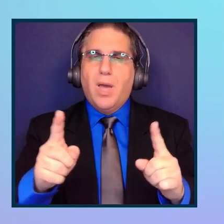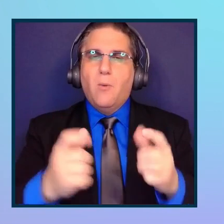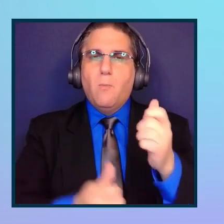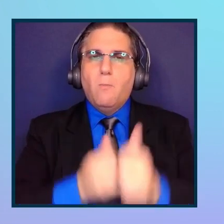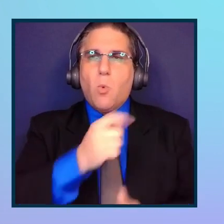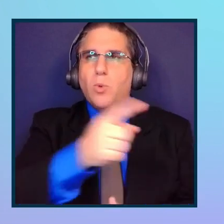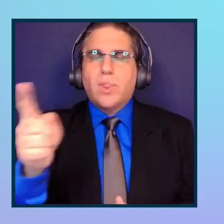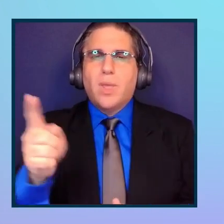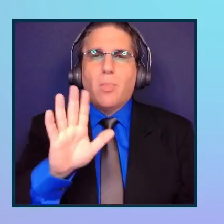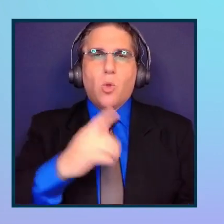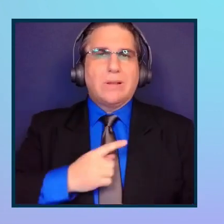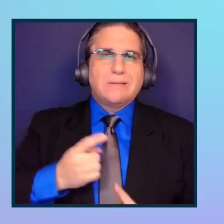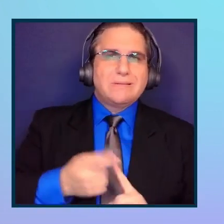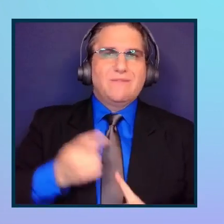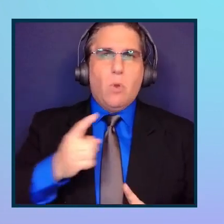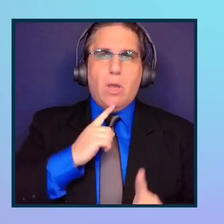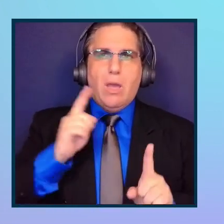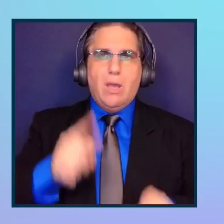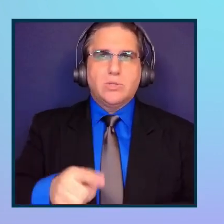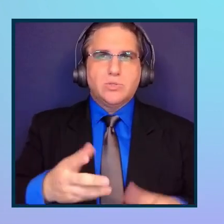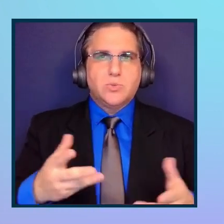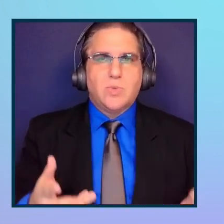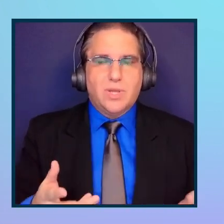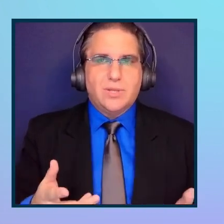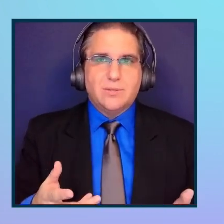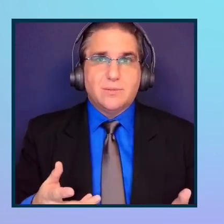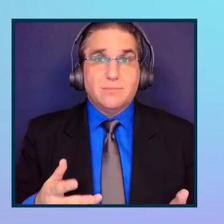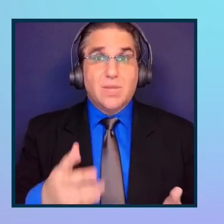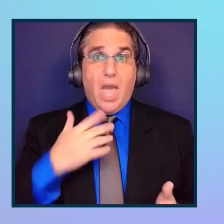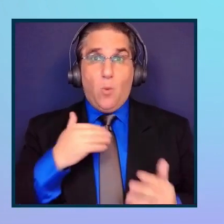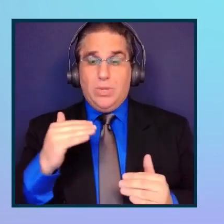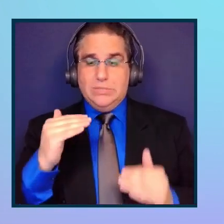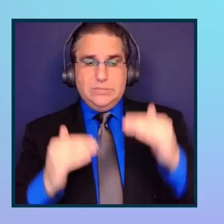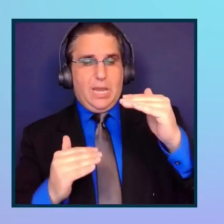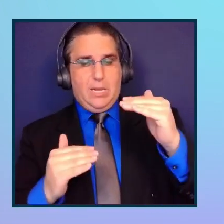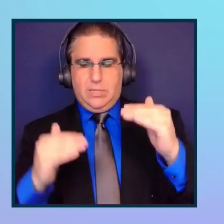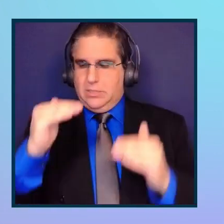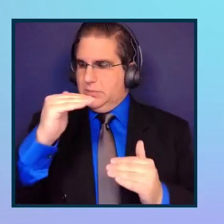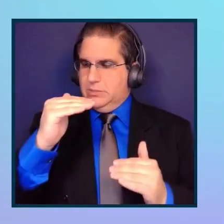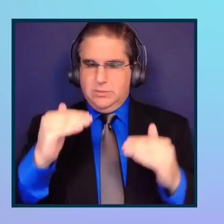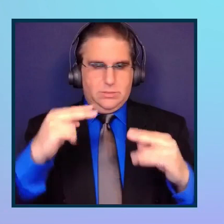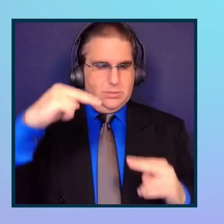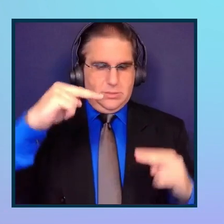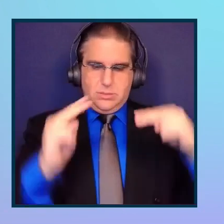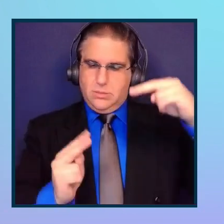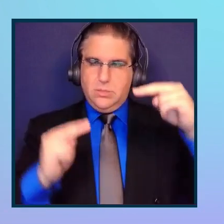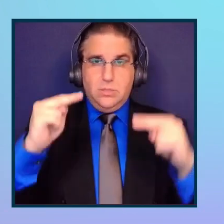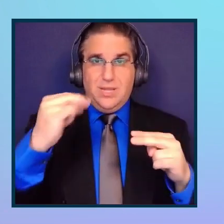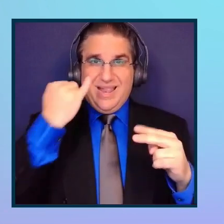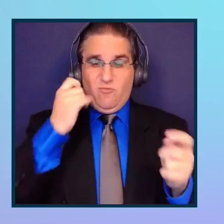What's the default of status? And how does shifting the default make everybody involved feel?